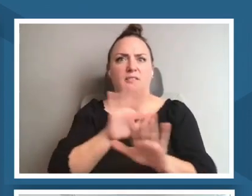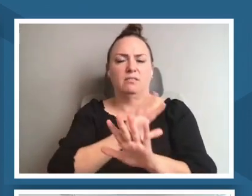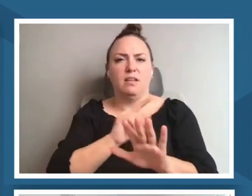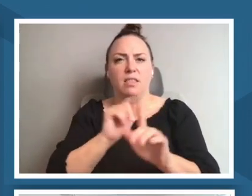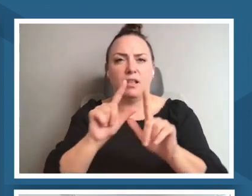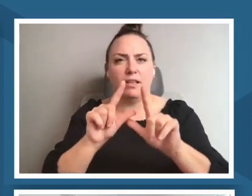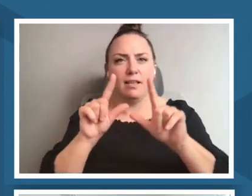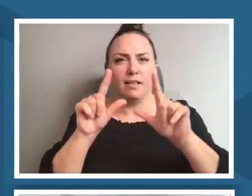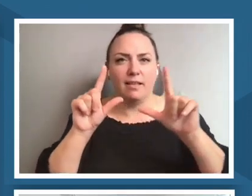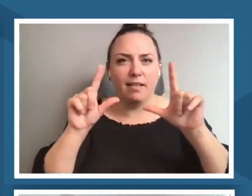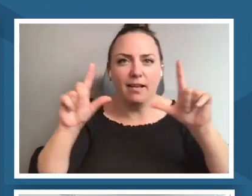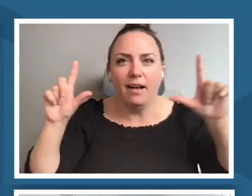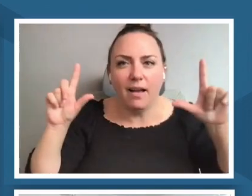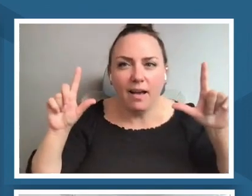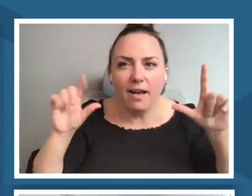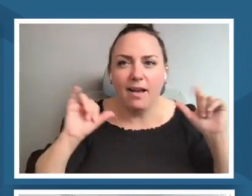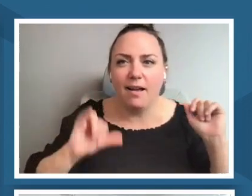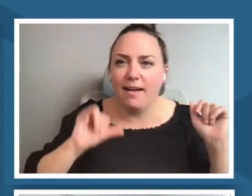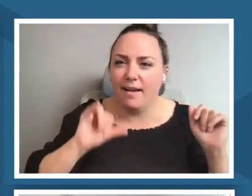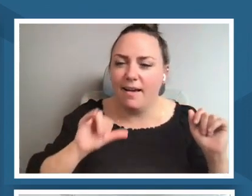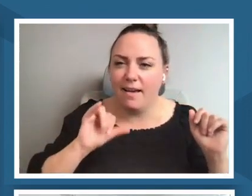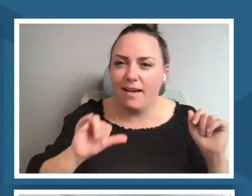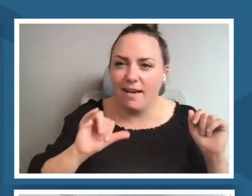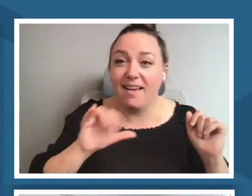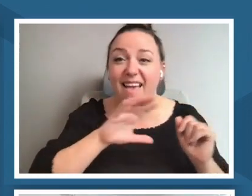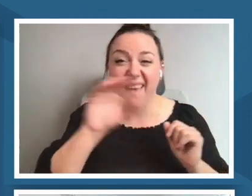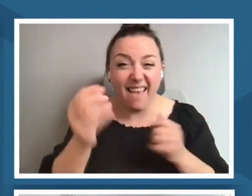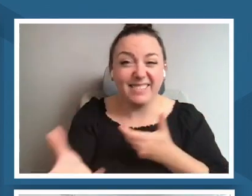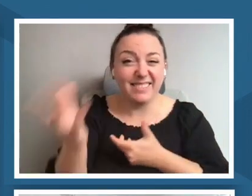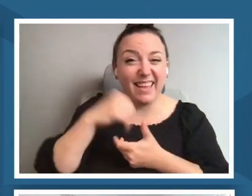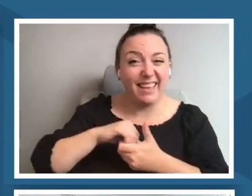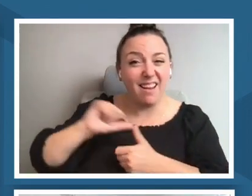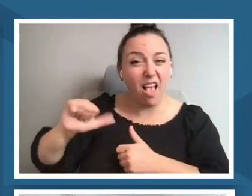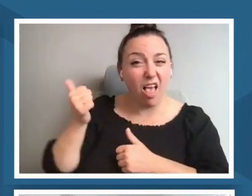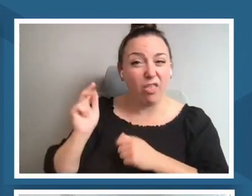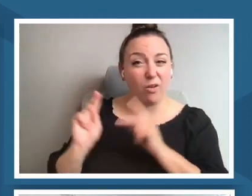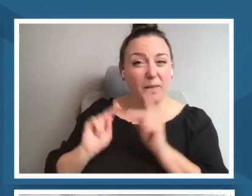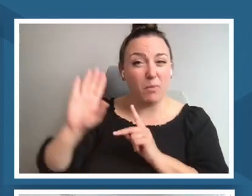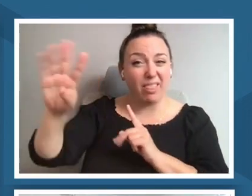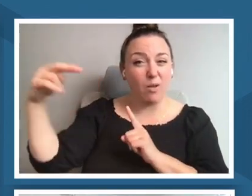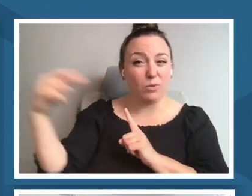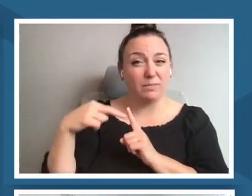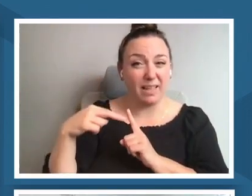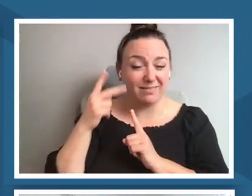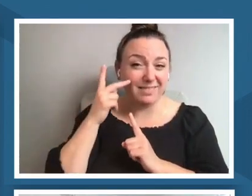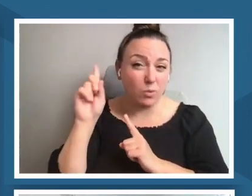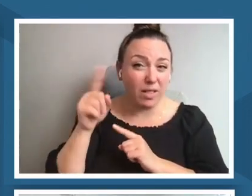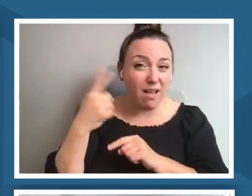perspective of others and seeing where they're coming from